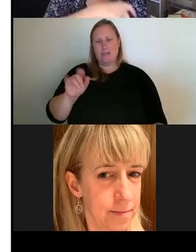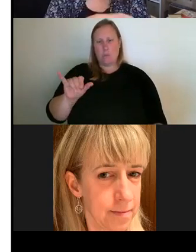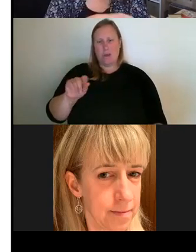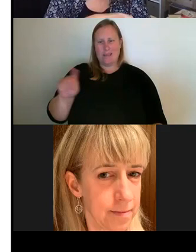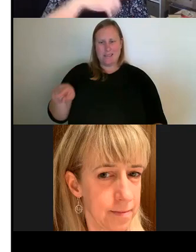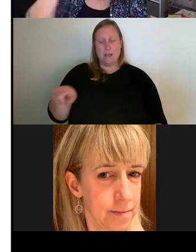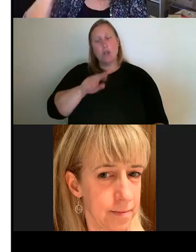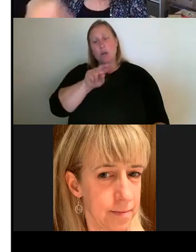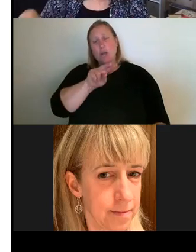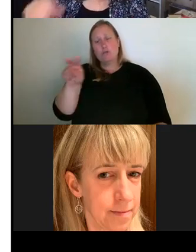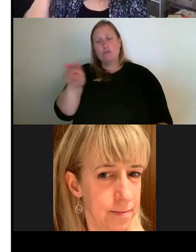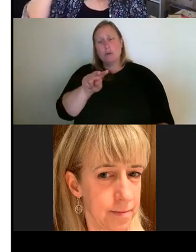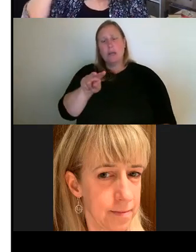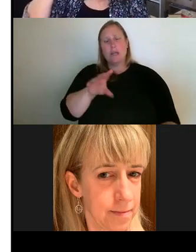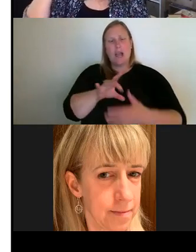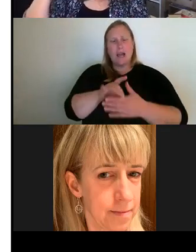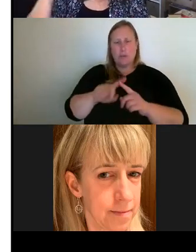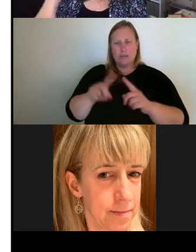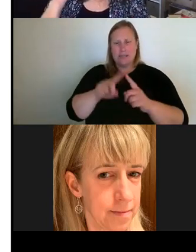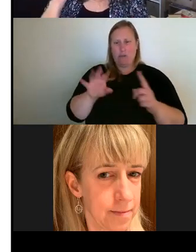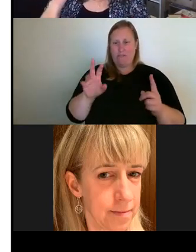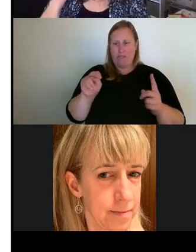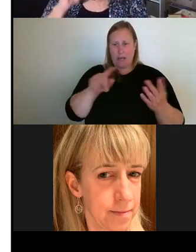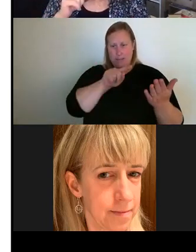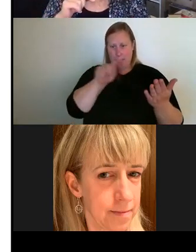different fonts, and it will help you discover